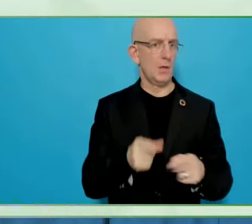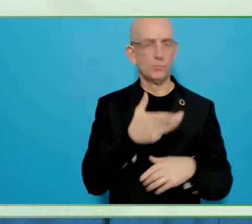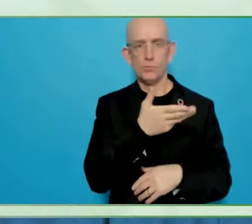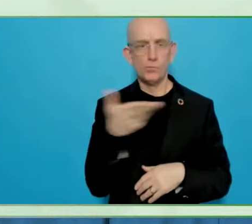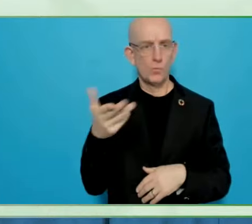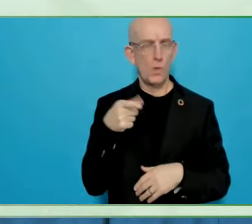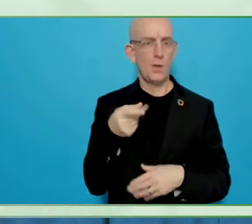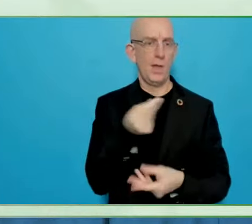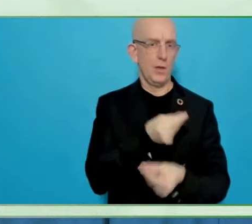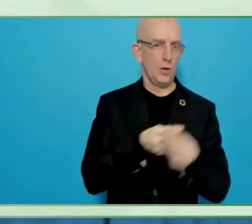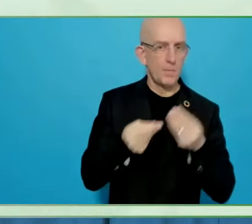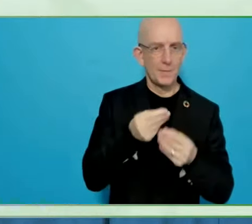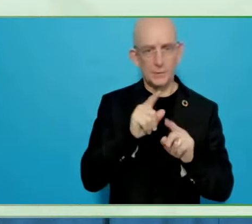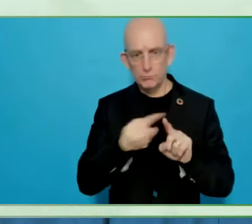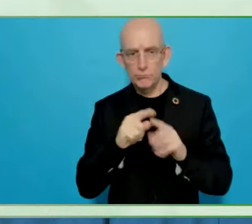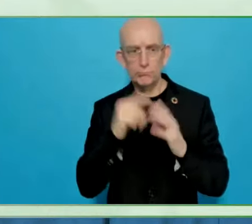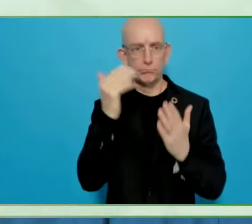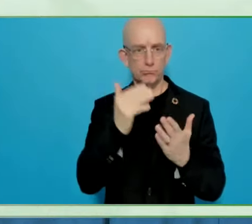experts on accessibility.